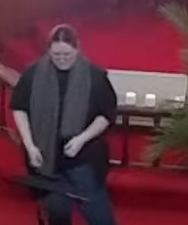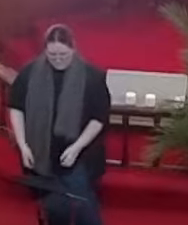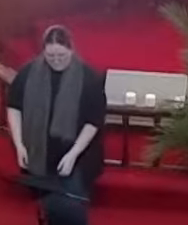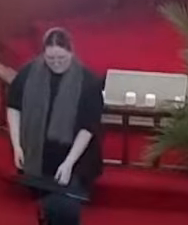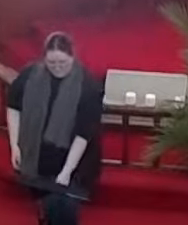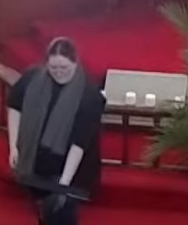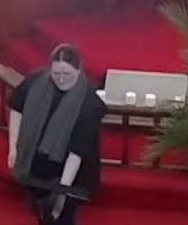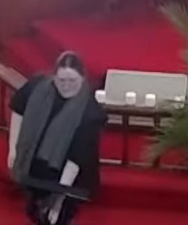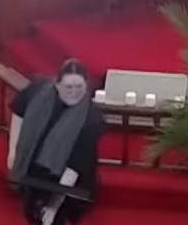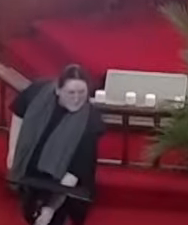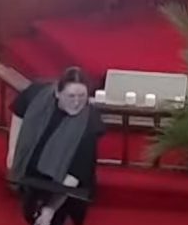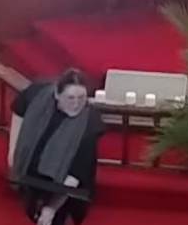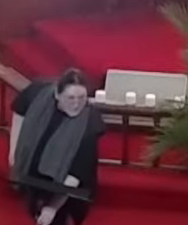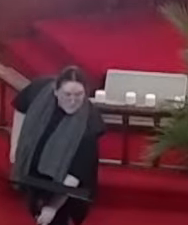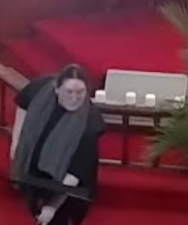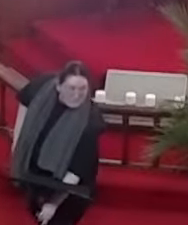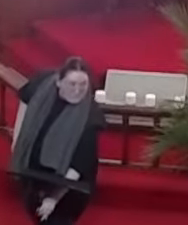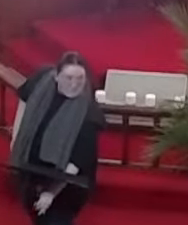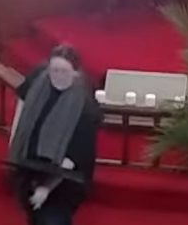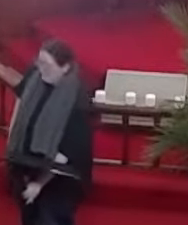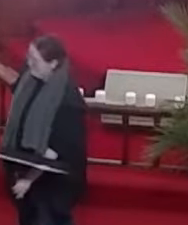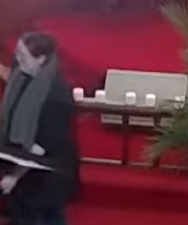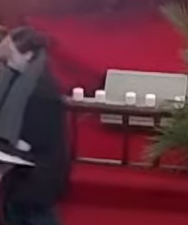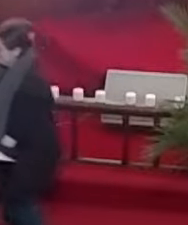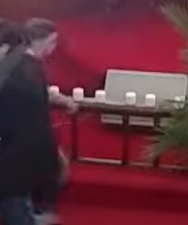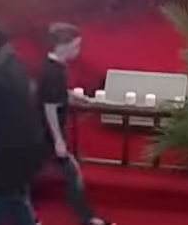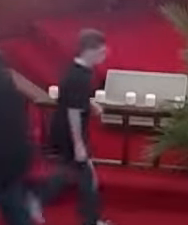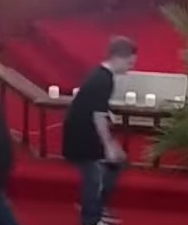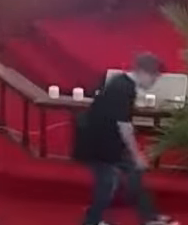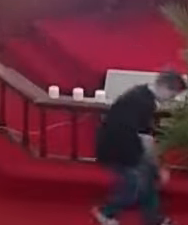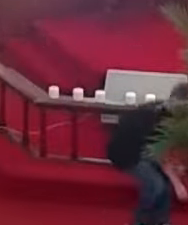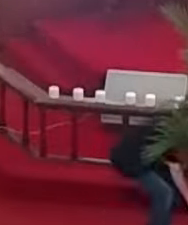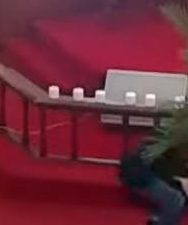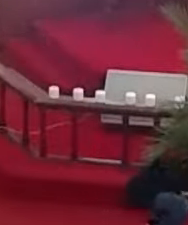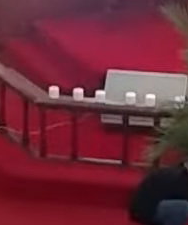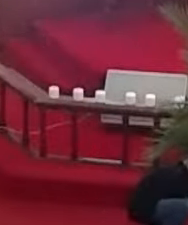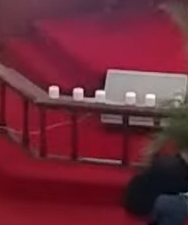Thanks. (congregation applauding)